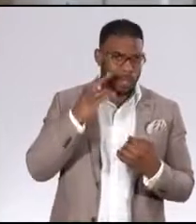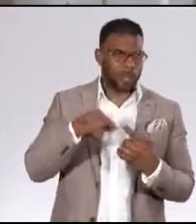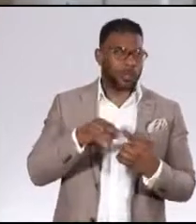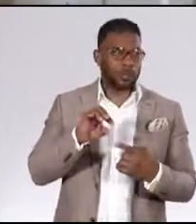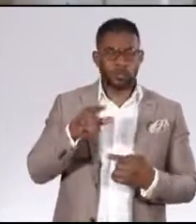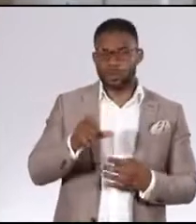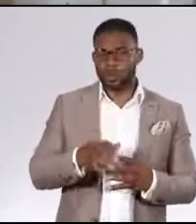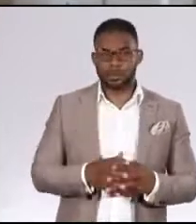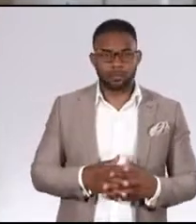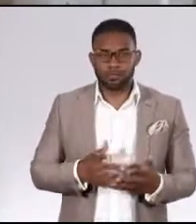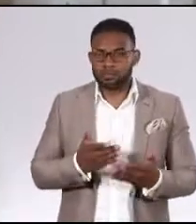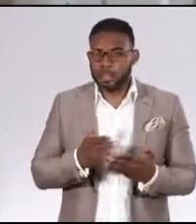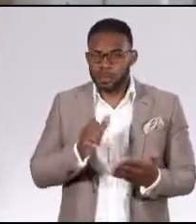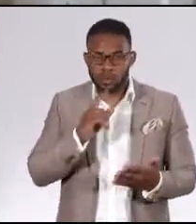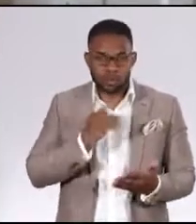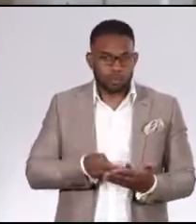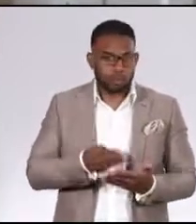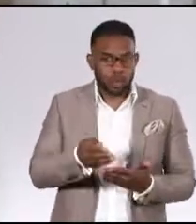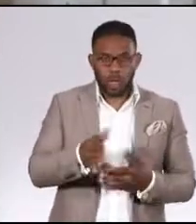uh things that she would purchase at a local pharmacy.